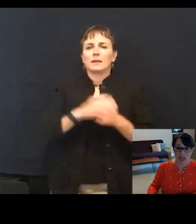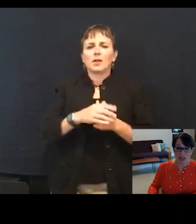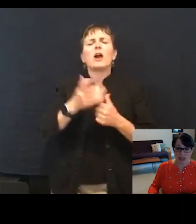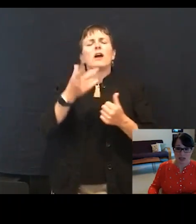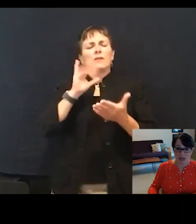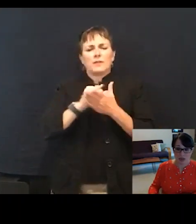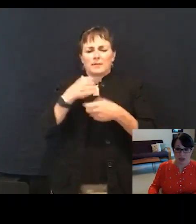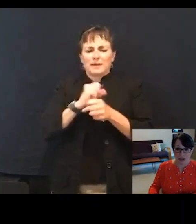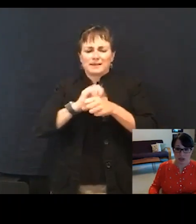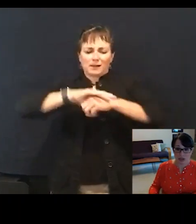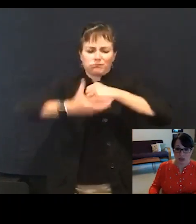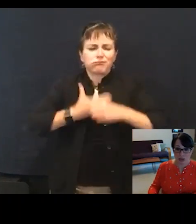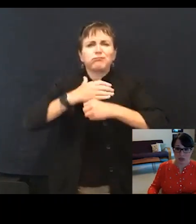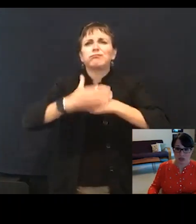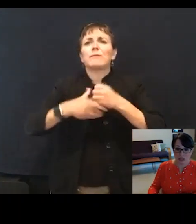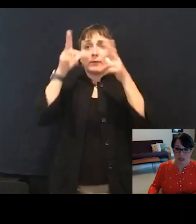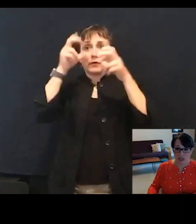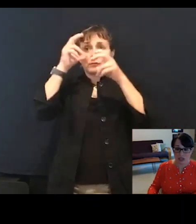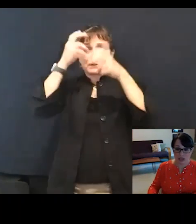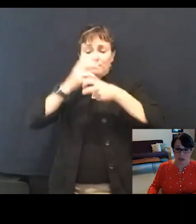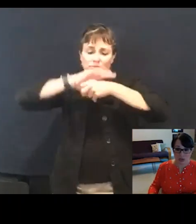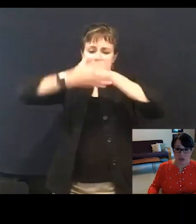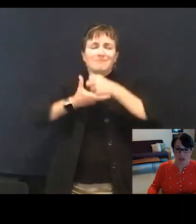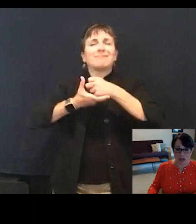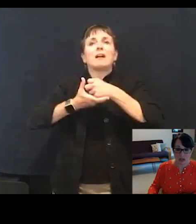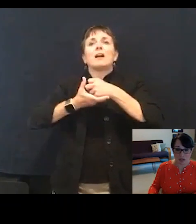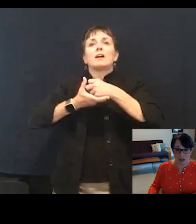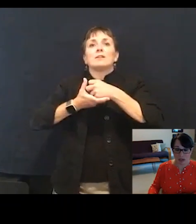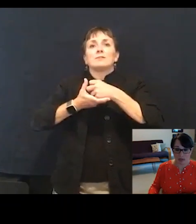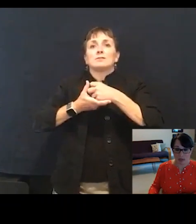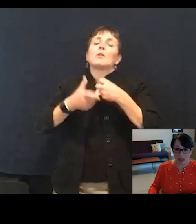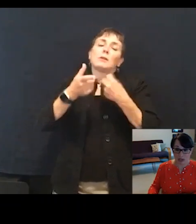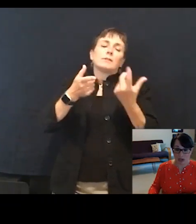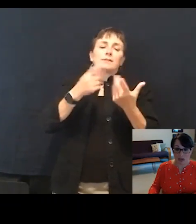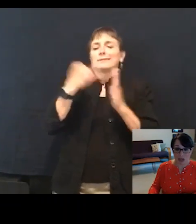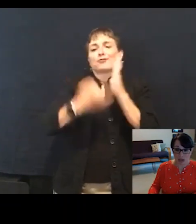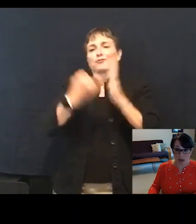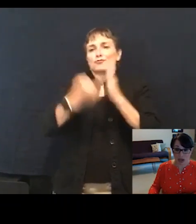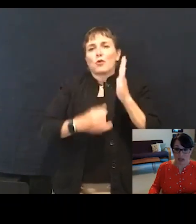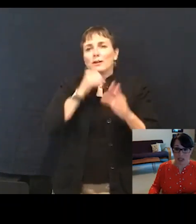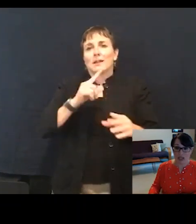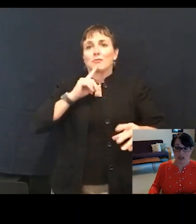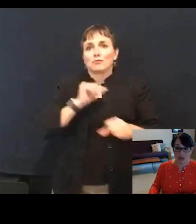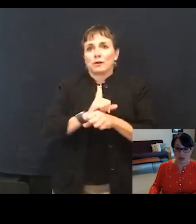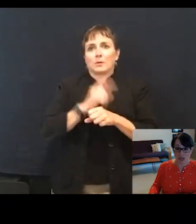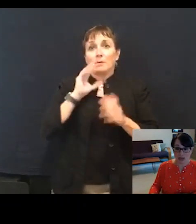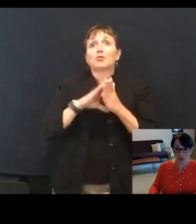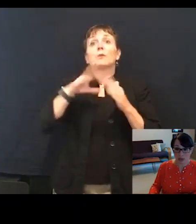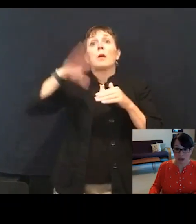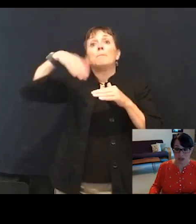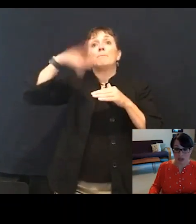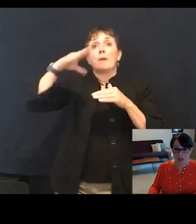And this is only a cartoon, but you can see in these real life electron micrographs that those calycal processes are